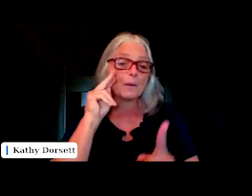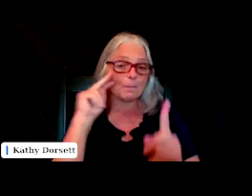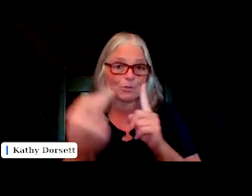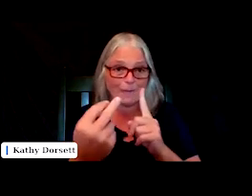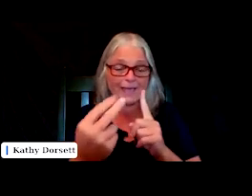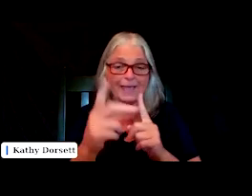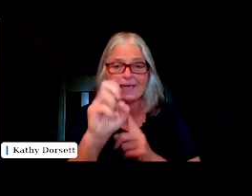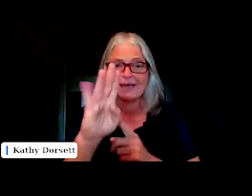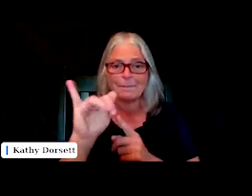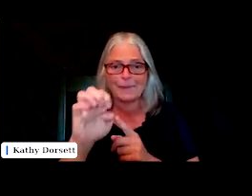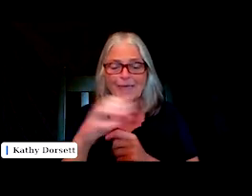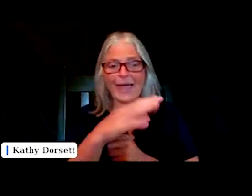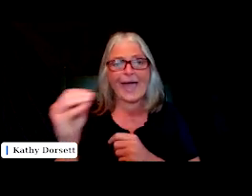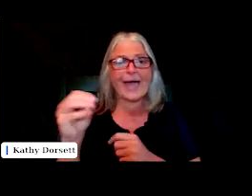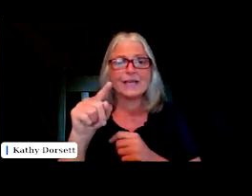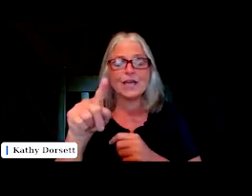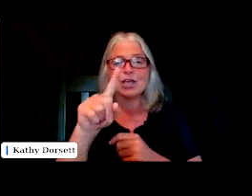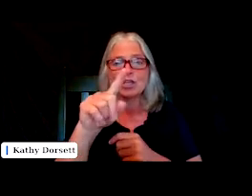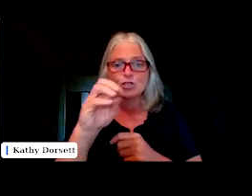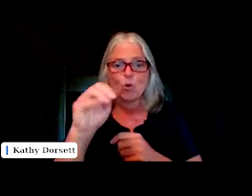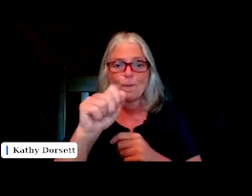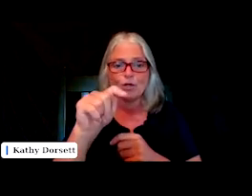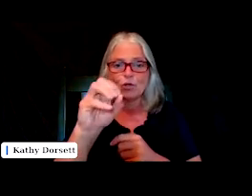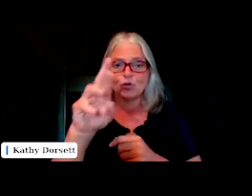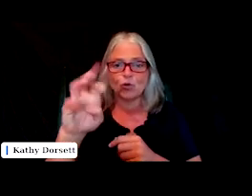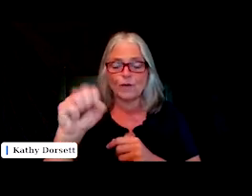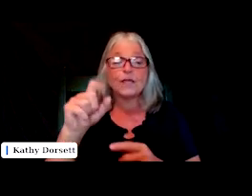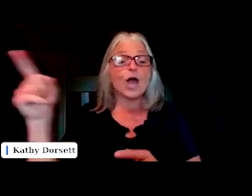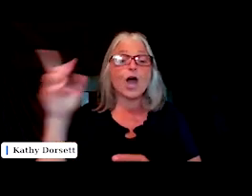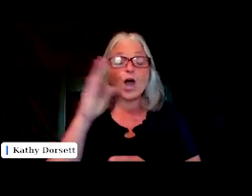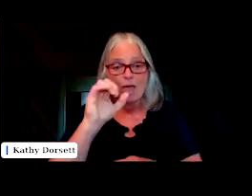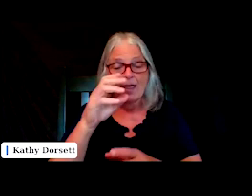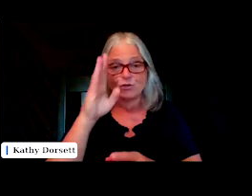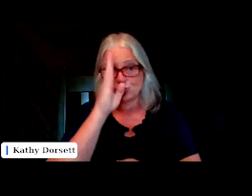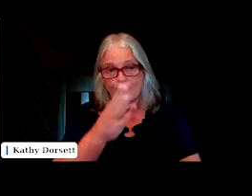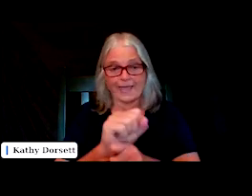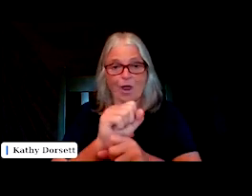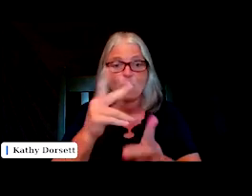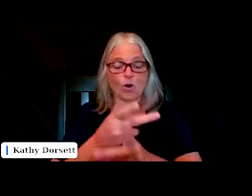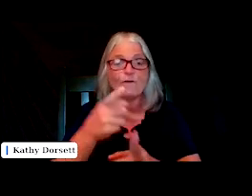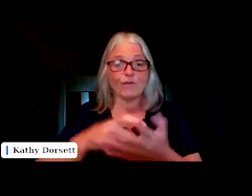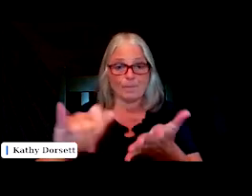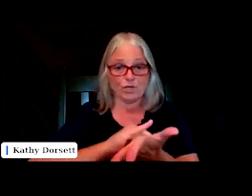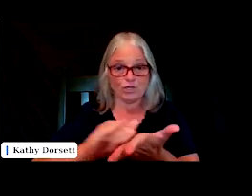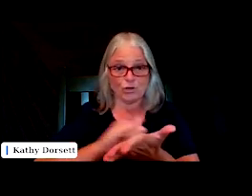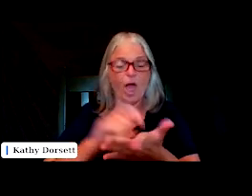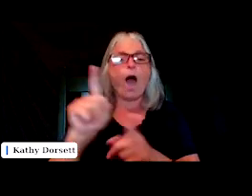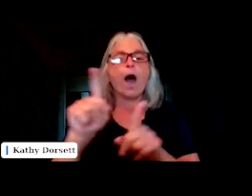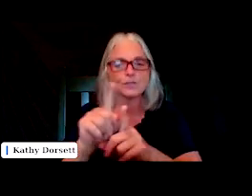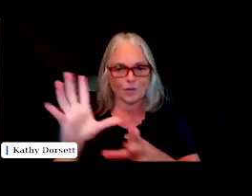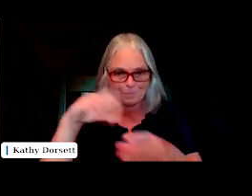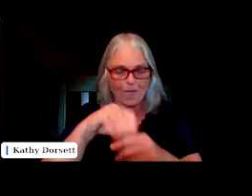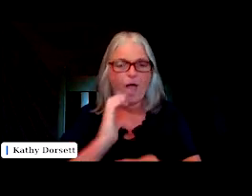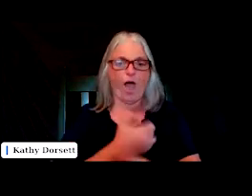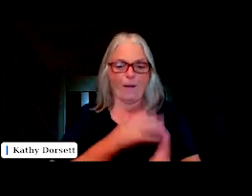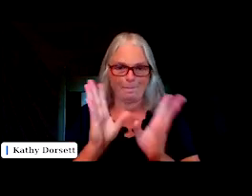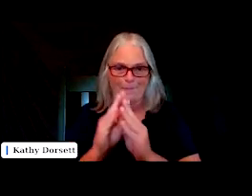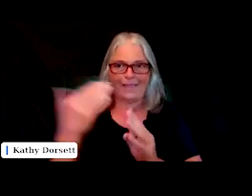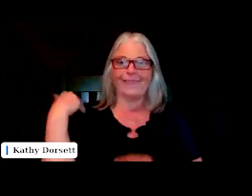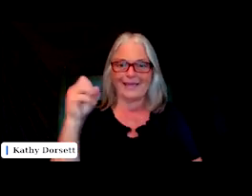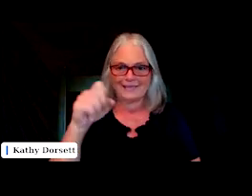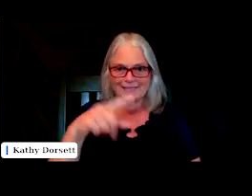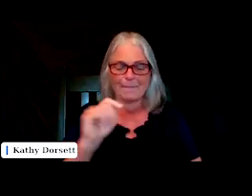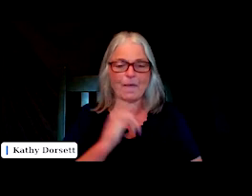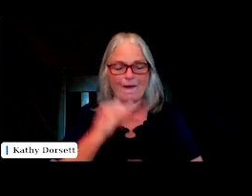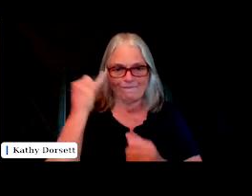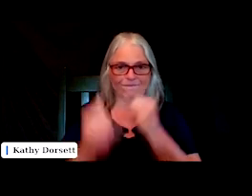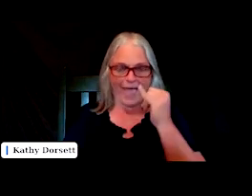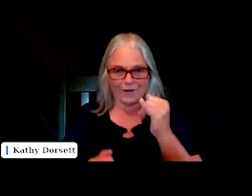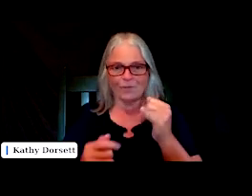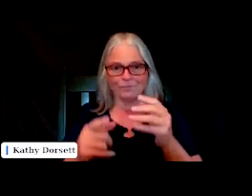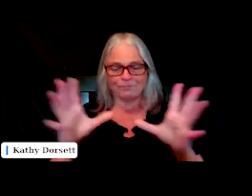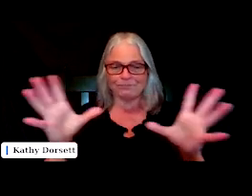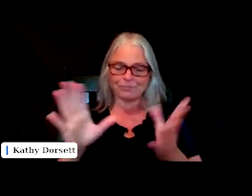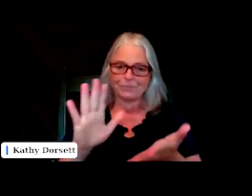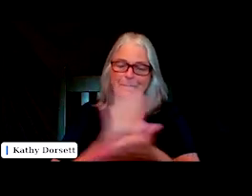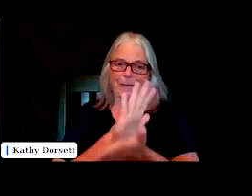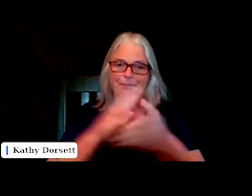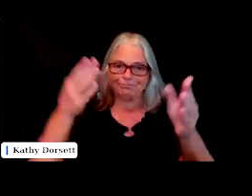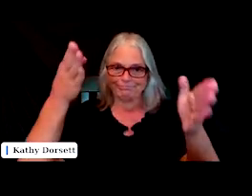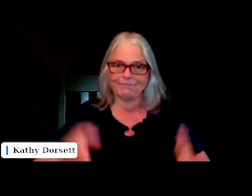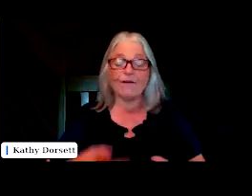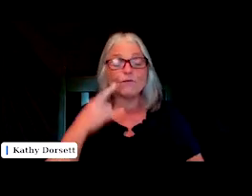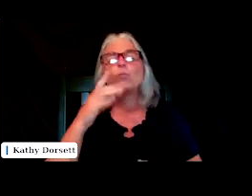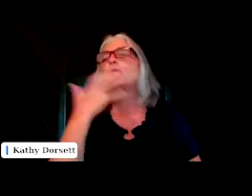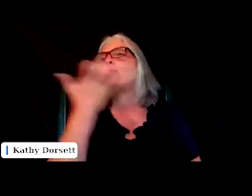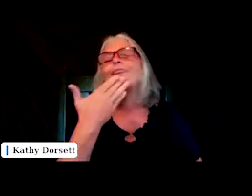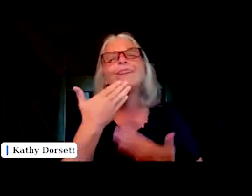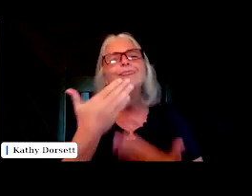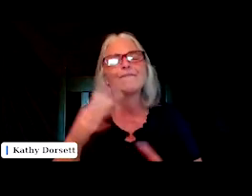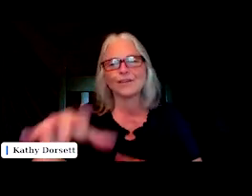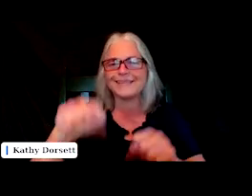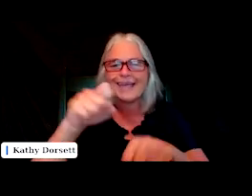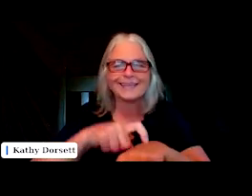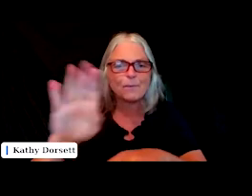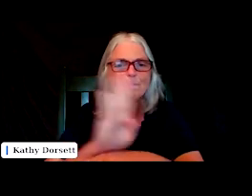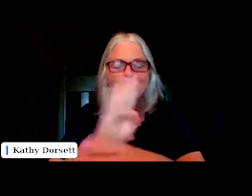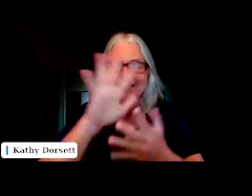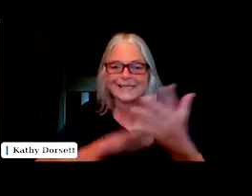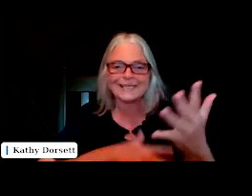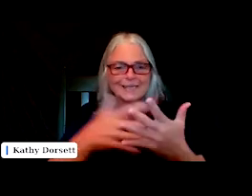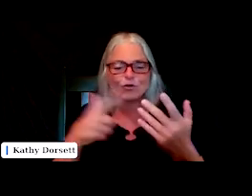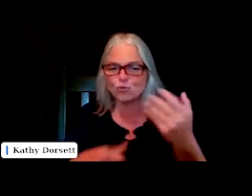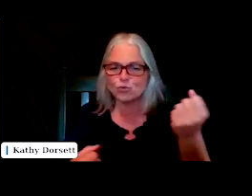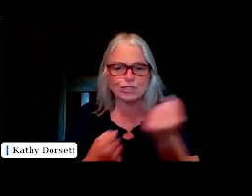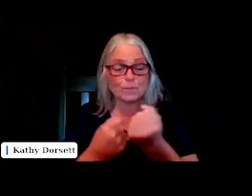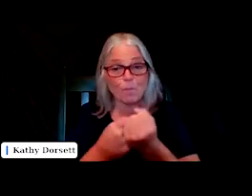Debbie and Zoma Torres, a direct worker from New York, also participated in our expert convening last September to help inform our final brief. So we are incredibly grateful for you, taking the time out of your busy schedules to support. This work.